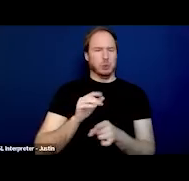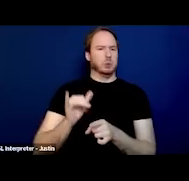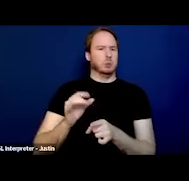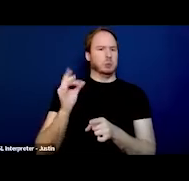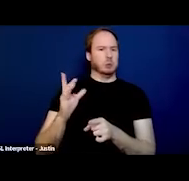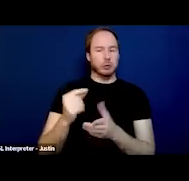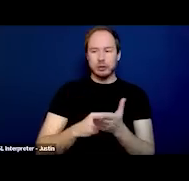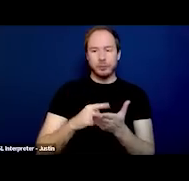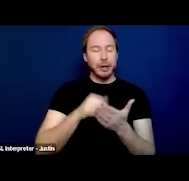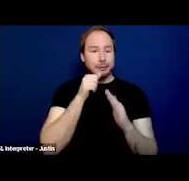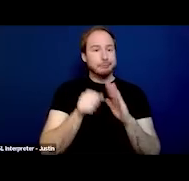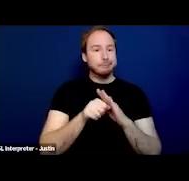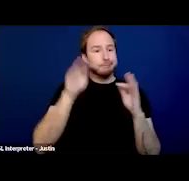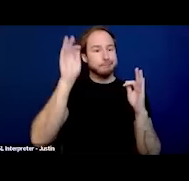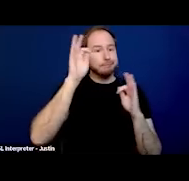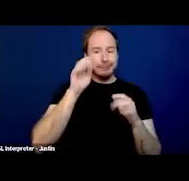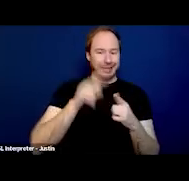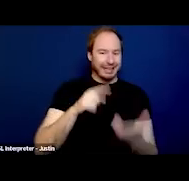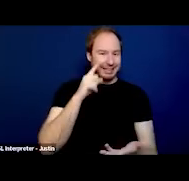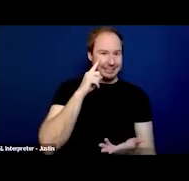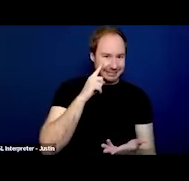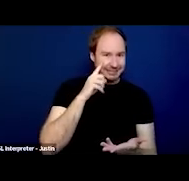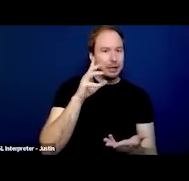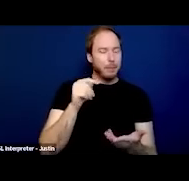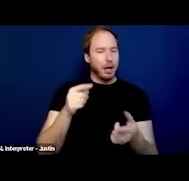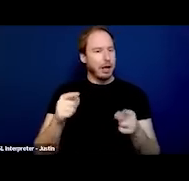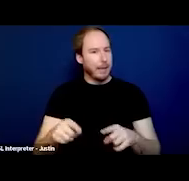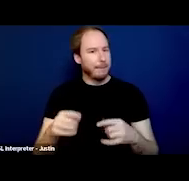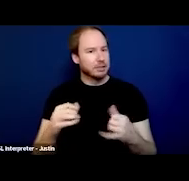can be very subtle to nearly invisible. So the perspectives of your residents